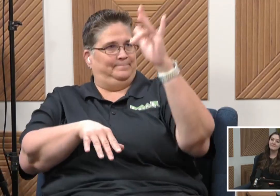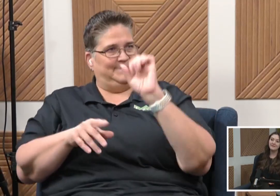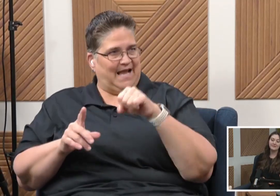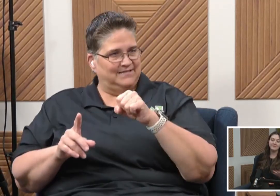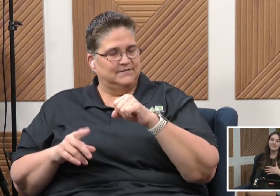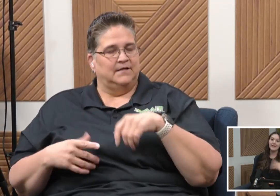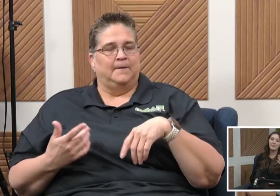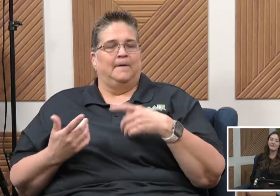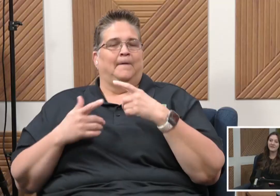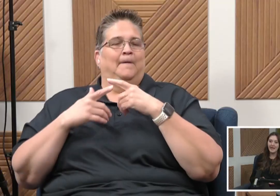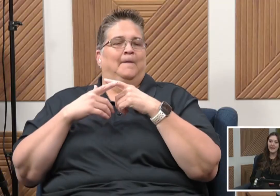The glamour of the name.